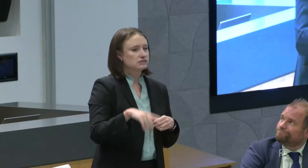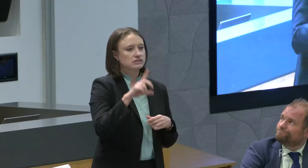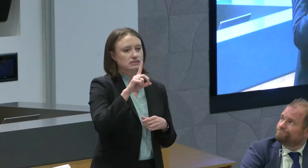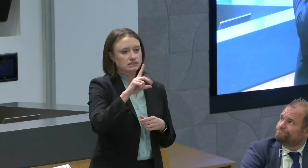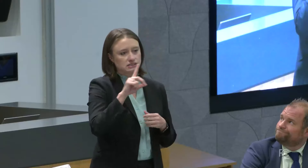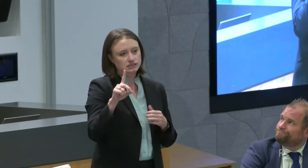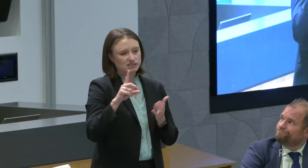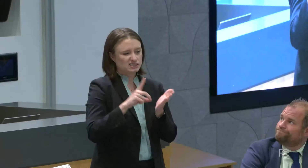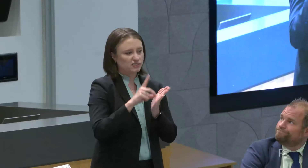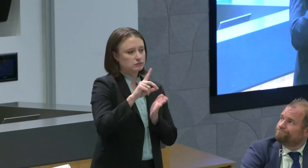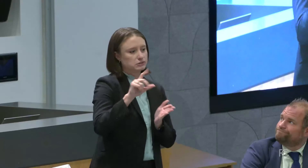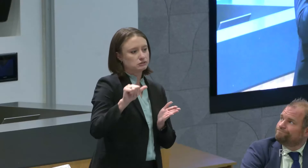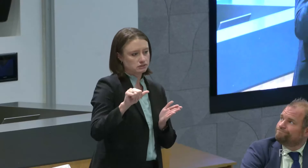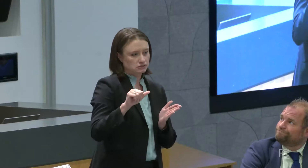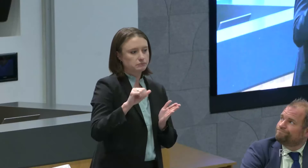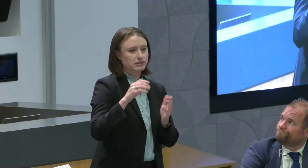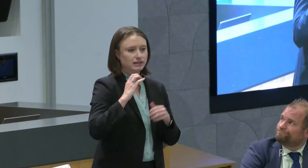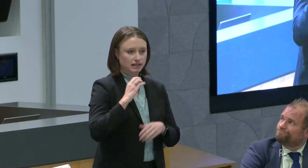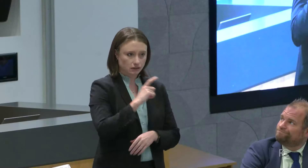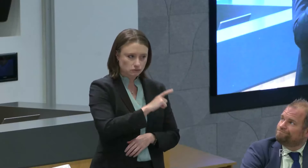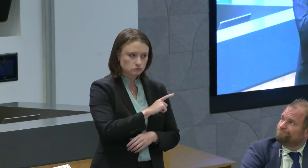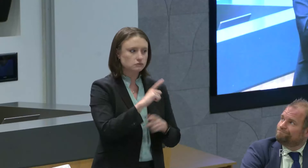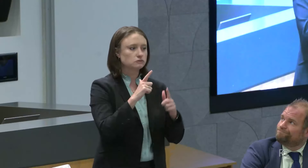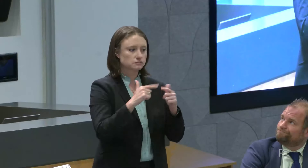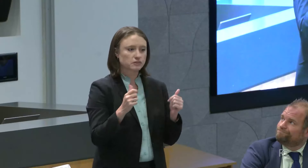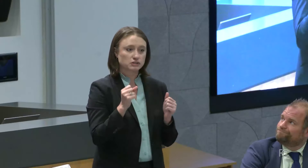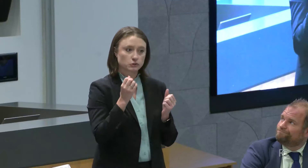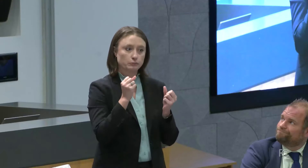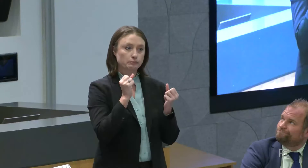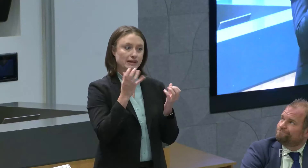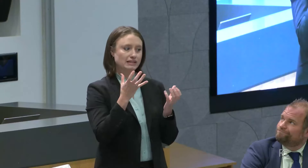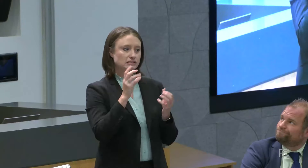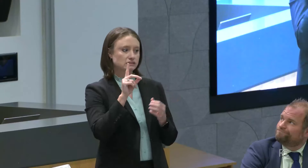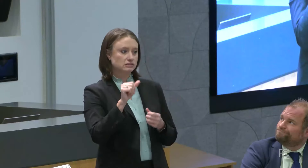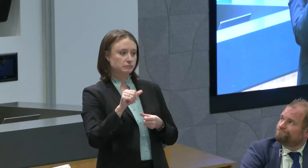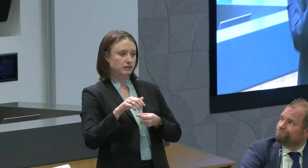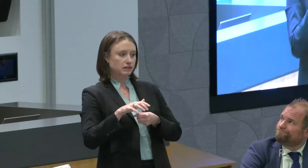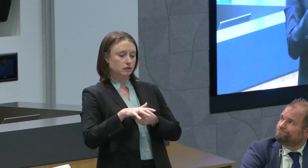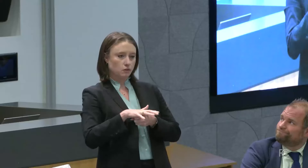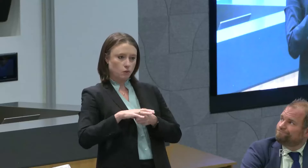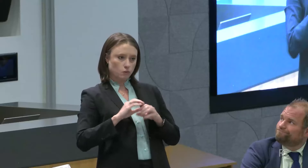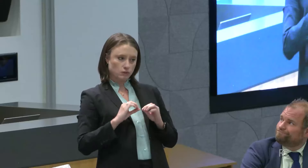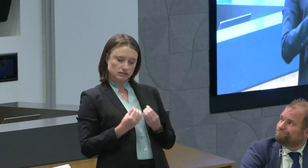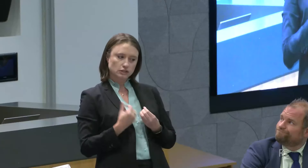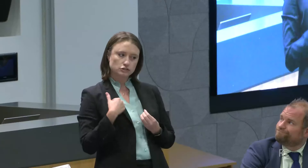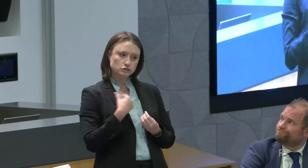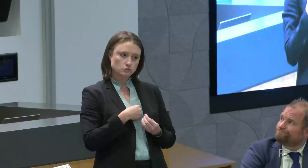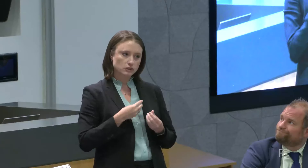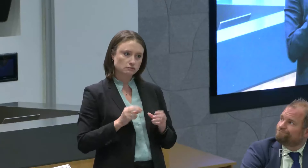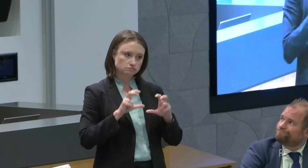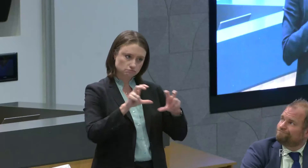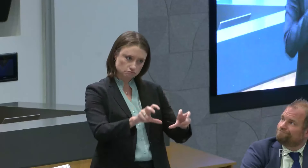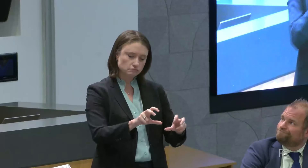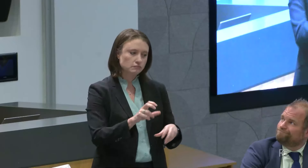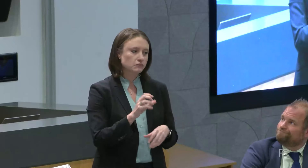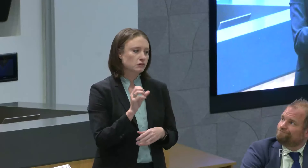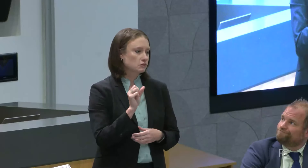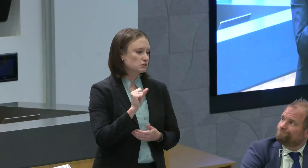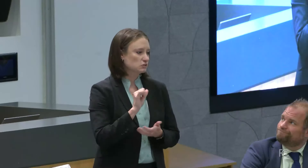COMMUNITIES, WE INVEST IN NONPROFIT ORGANIZATIONS FOR EXAMPLE THE CENTERS FOR INDEPENDENT LIVING, ADVOCACY